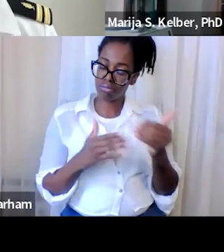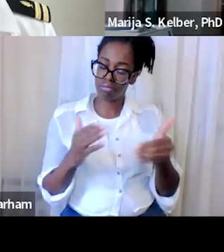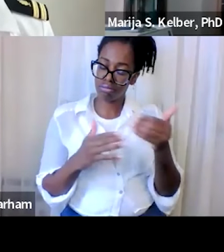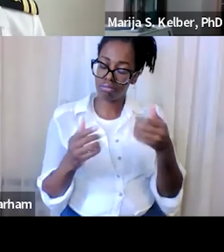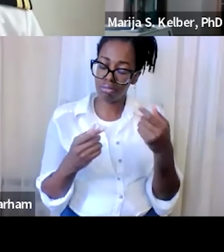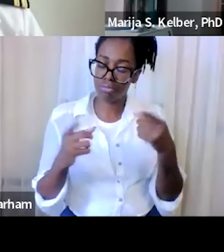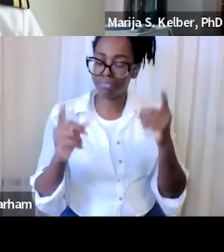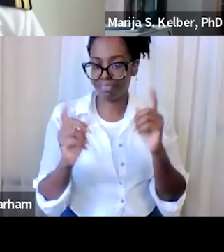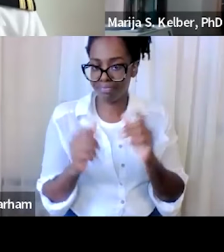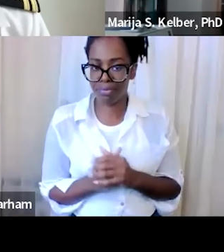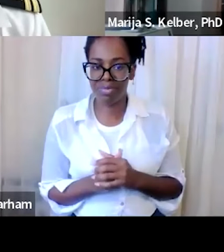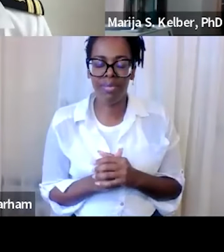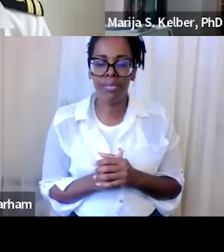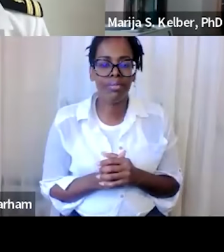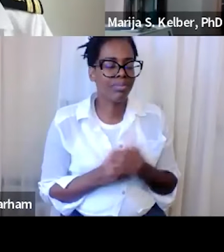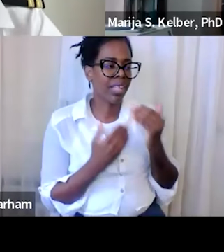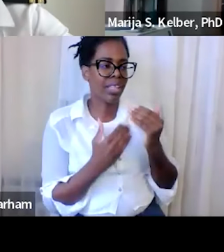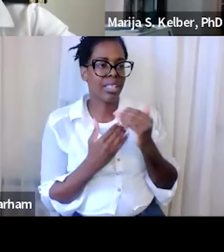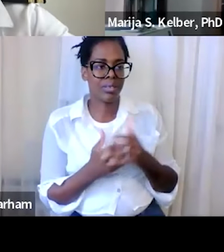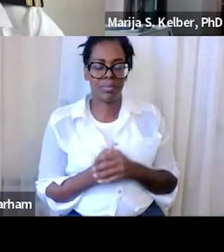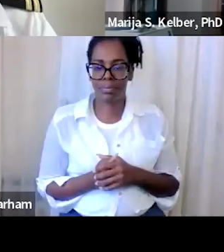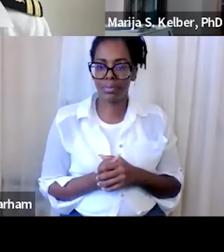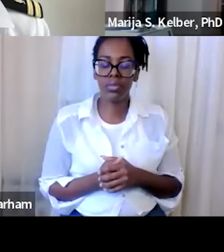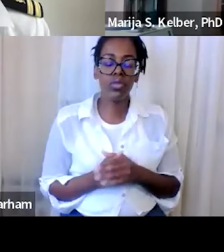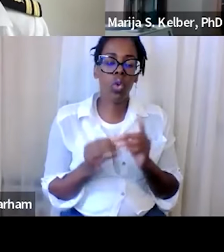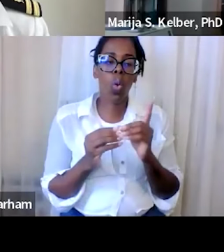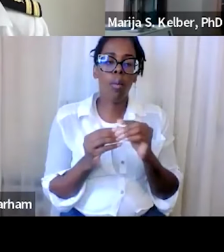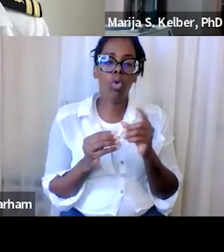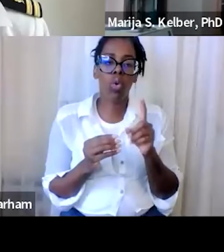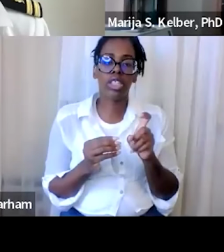Thank you, Lieutenant Grant. Another question from the chat,